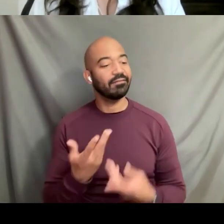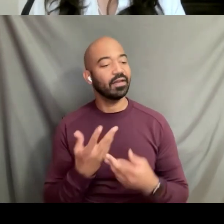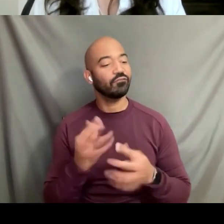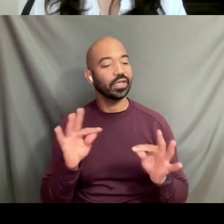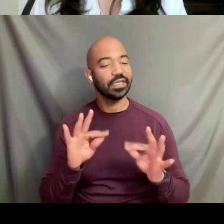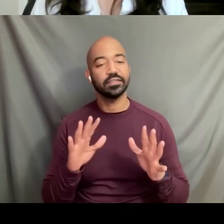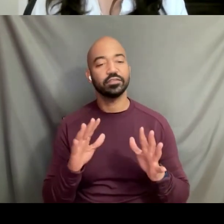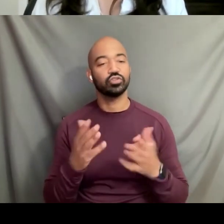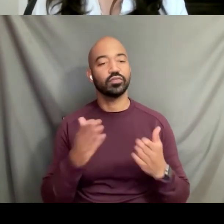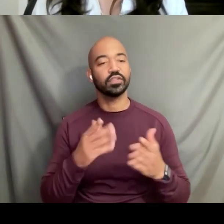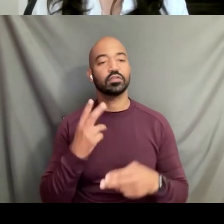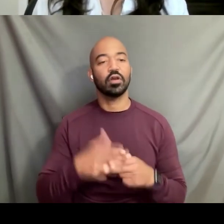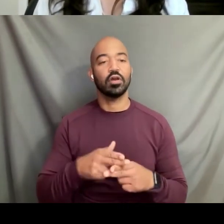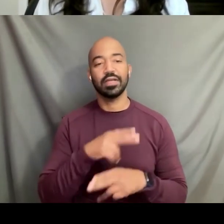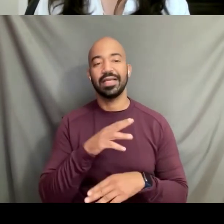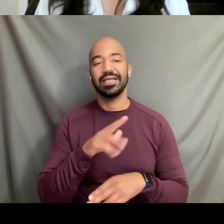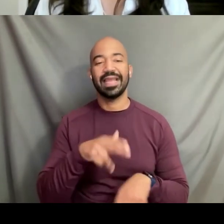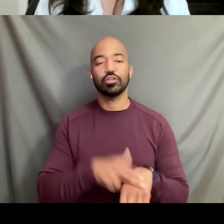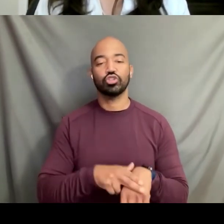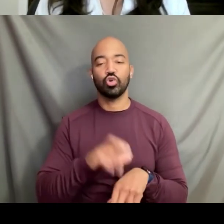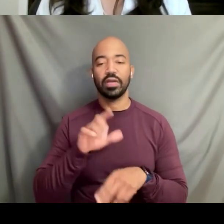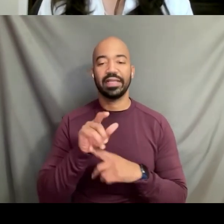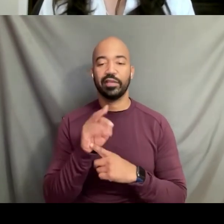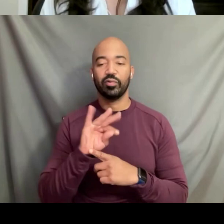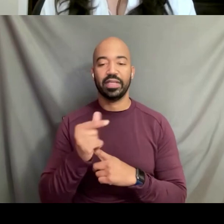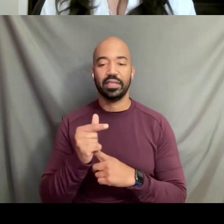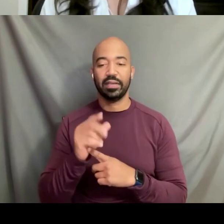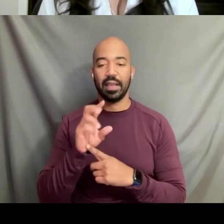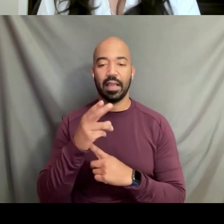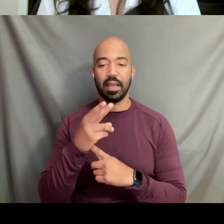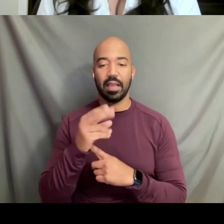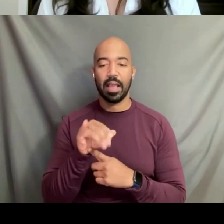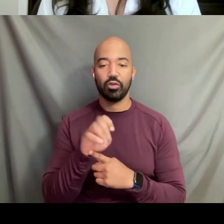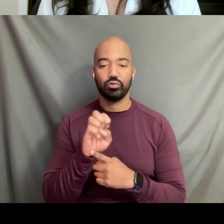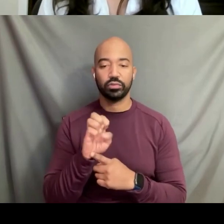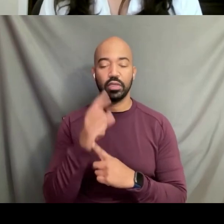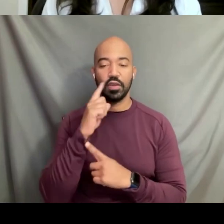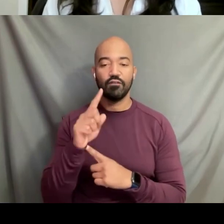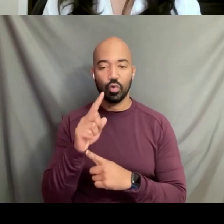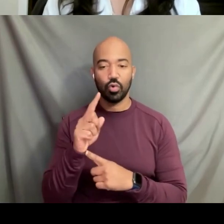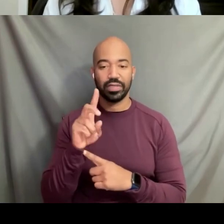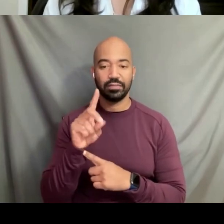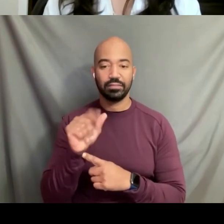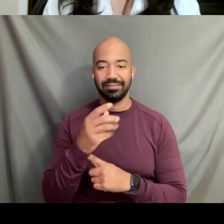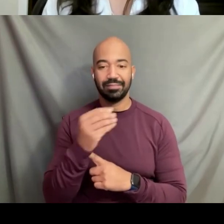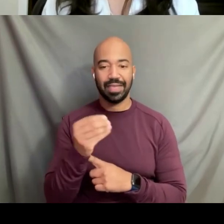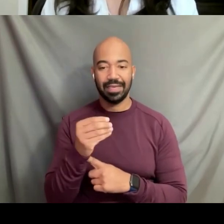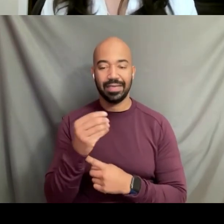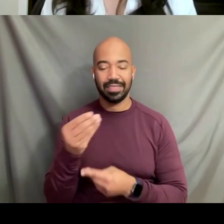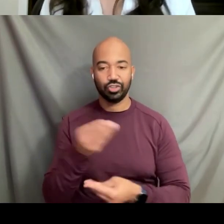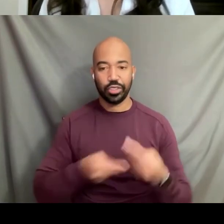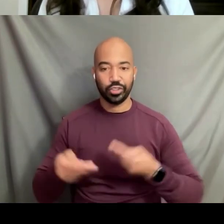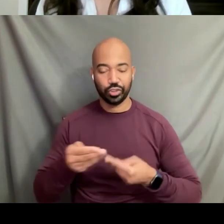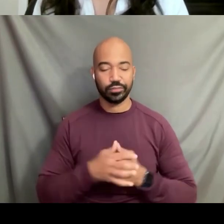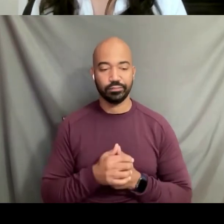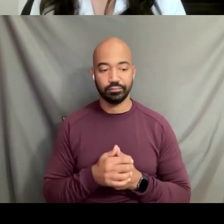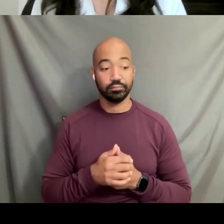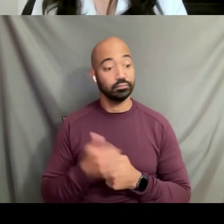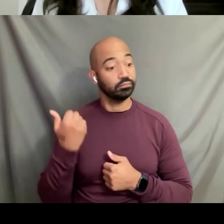Clearinghouse on Disability and Exchange and it's a free service to any international student office